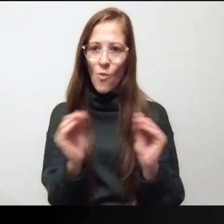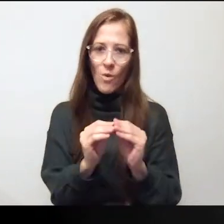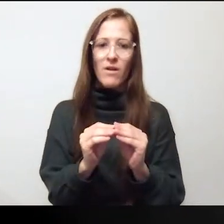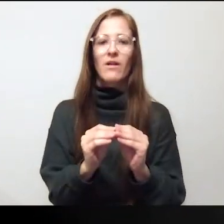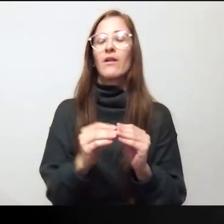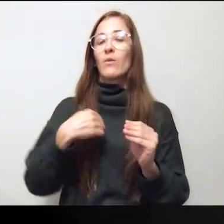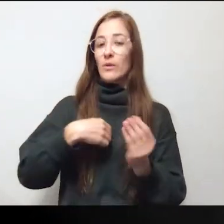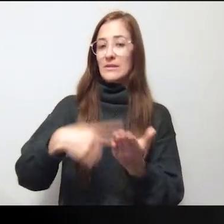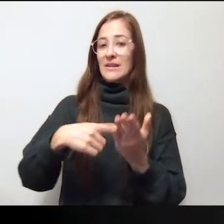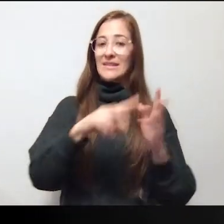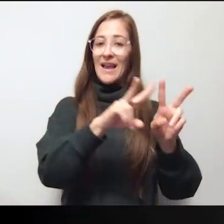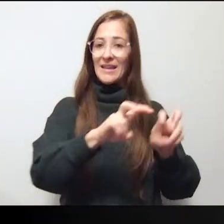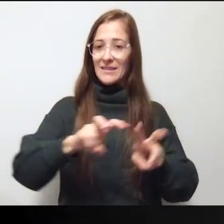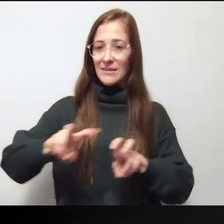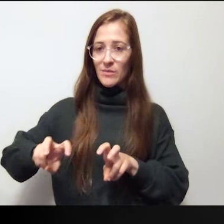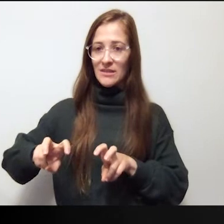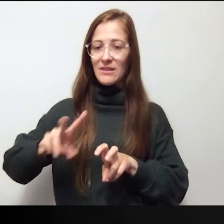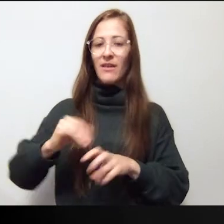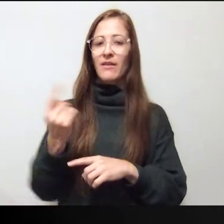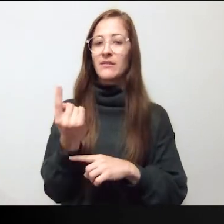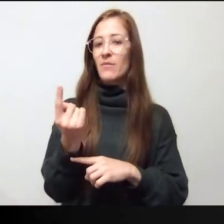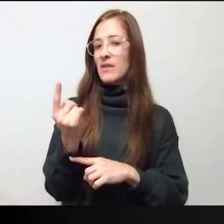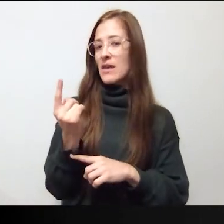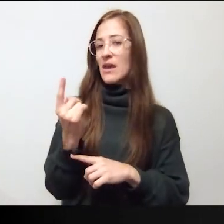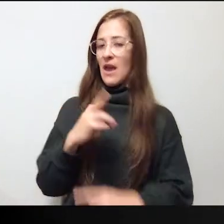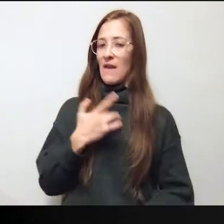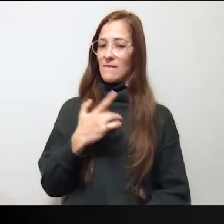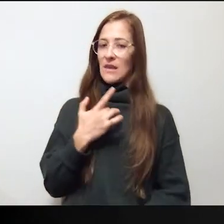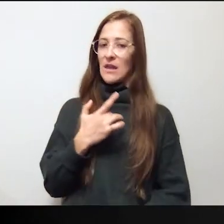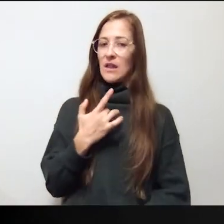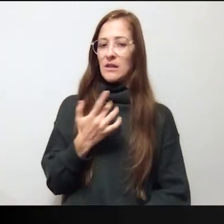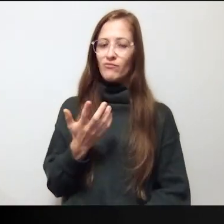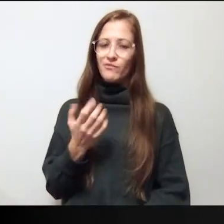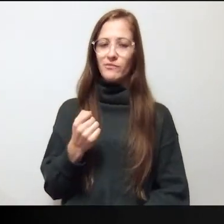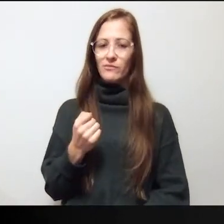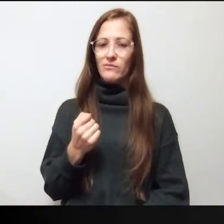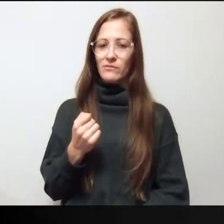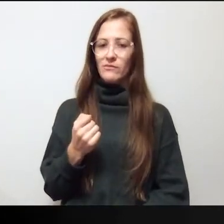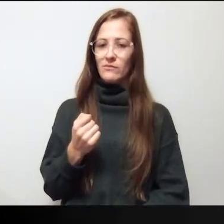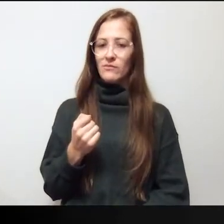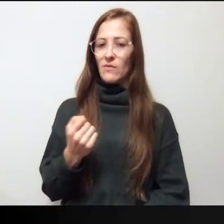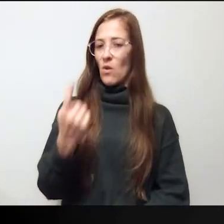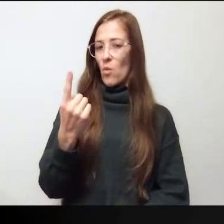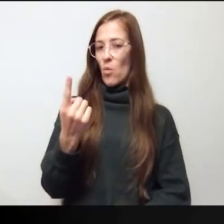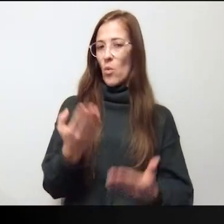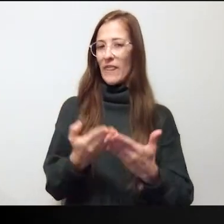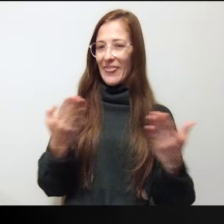And that's something that I feel like is the one thing, that is the one thing